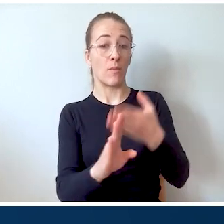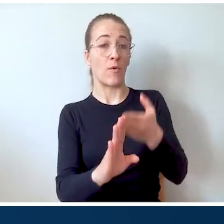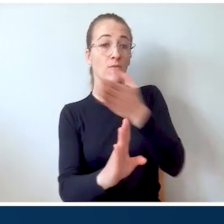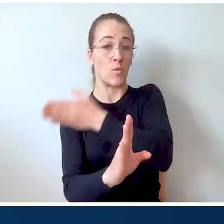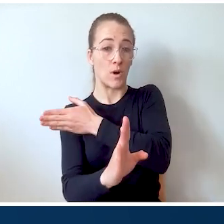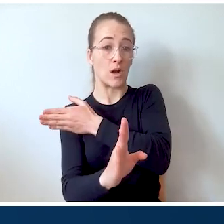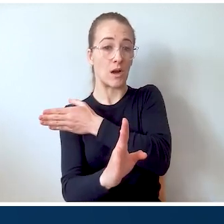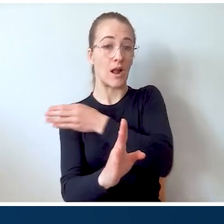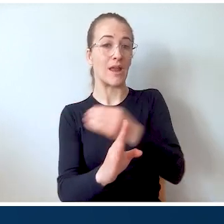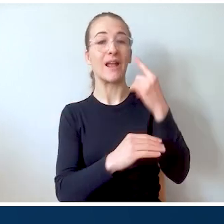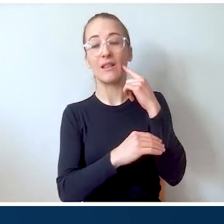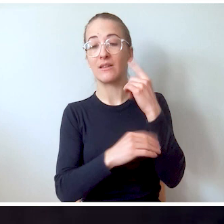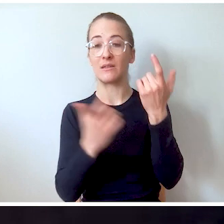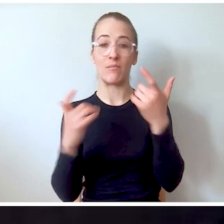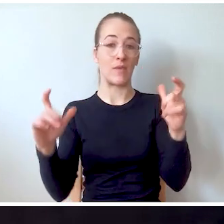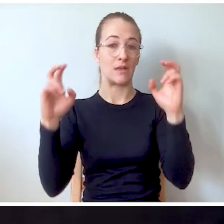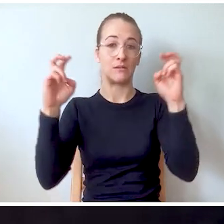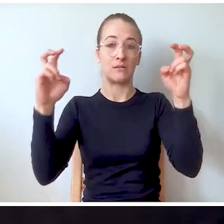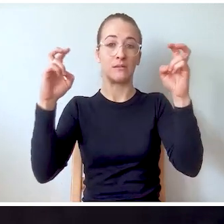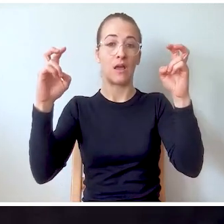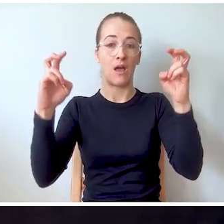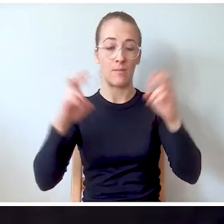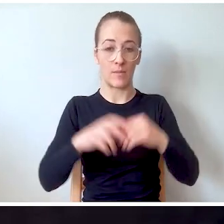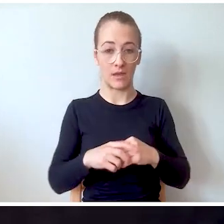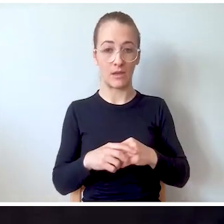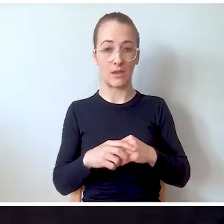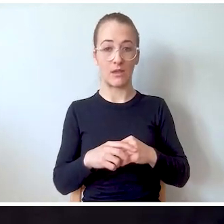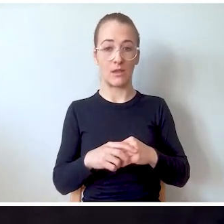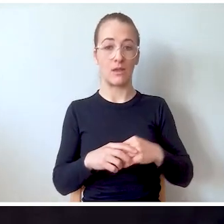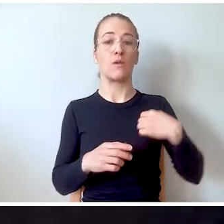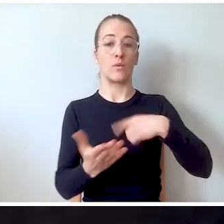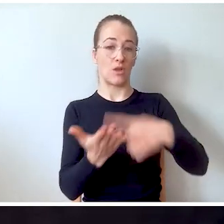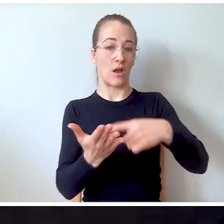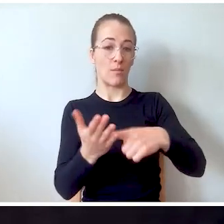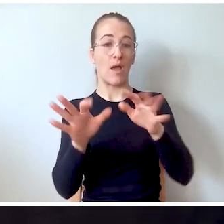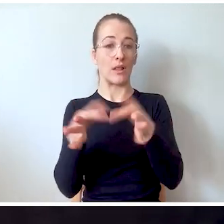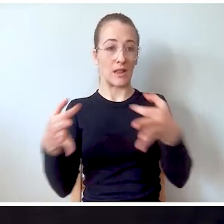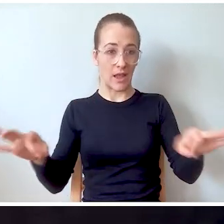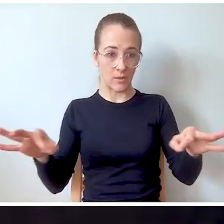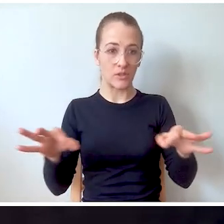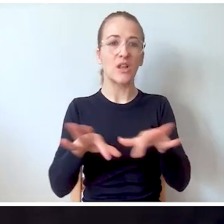and I think it's such a big topic when we talk about language. Language is so important.